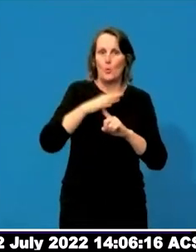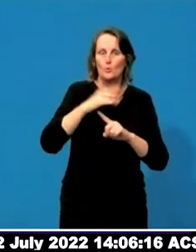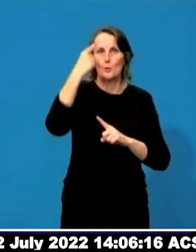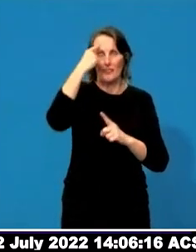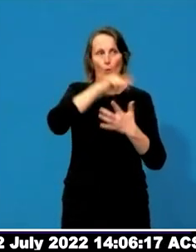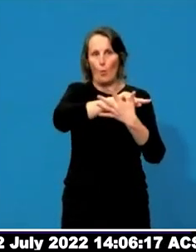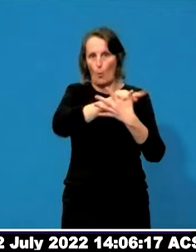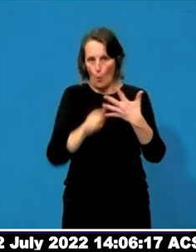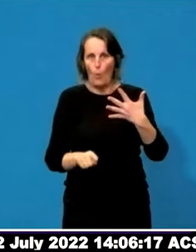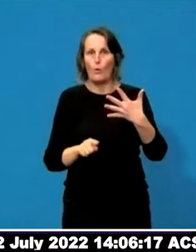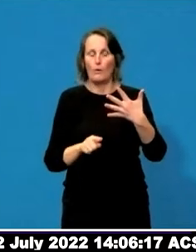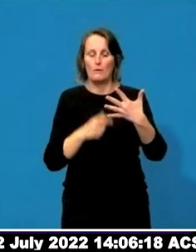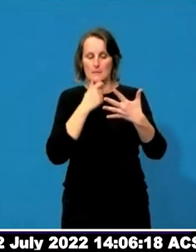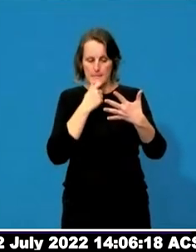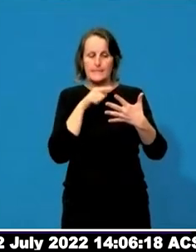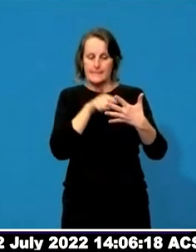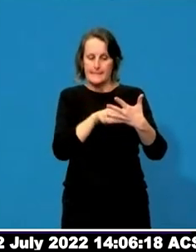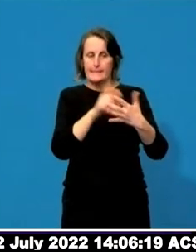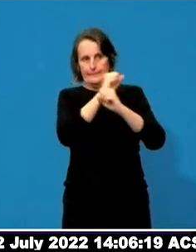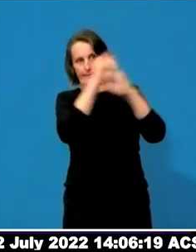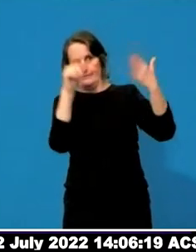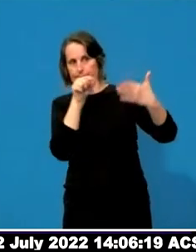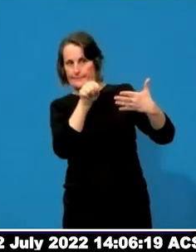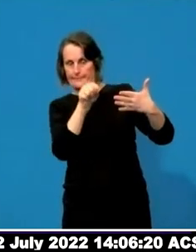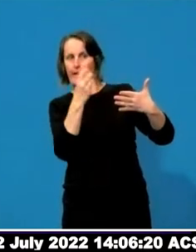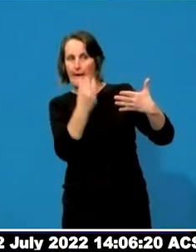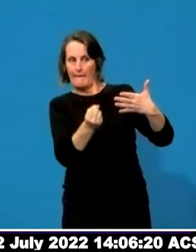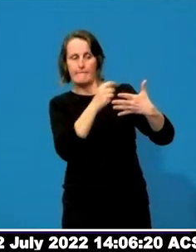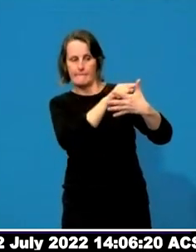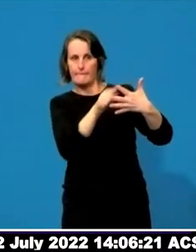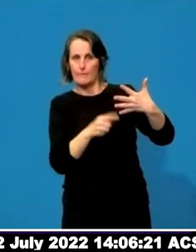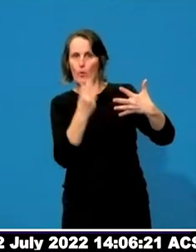to the co-design of a model? Because those are intractable issue.